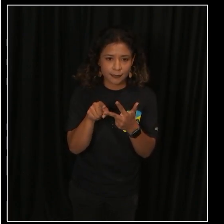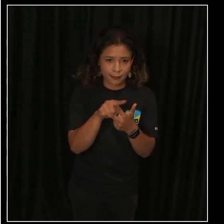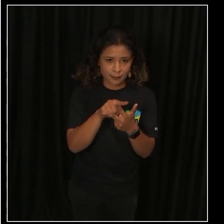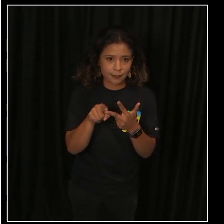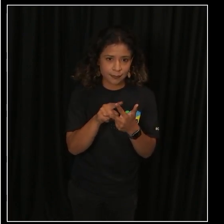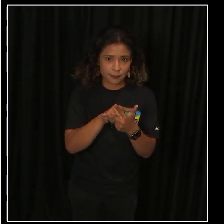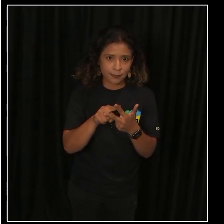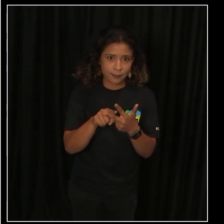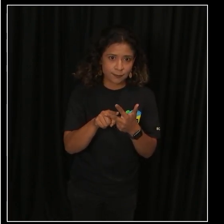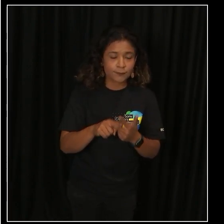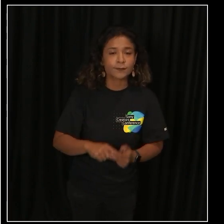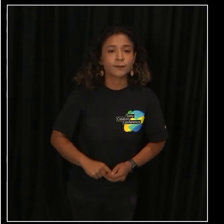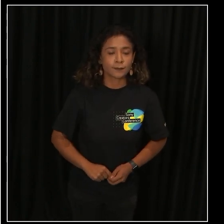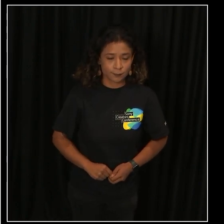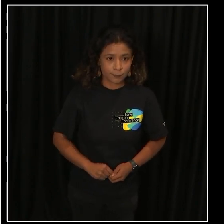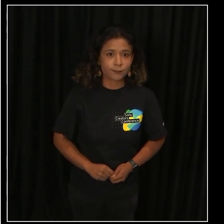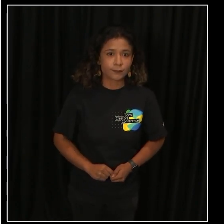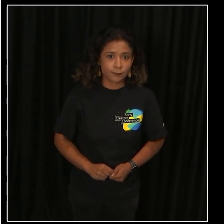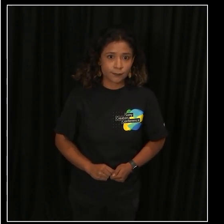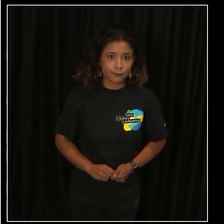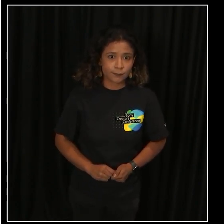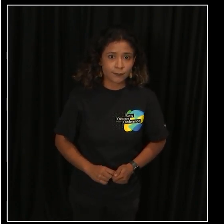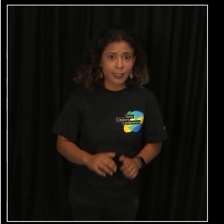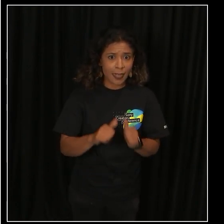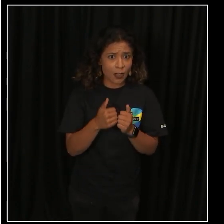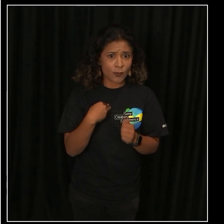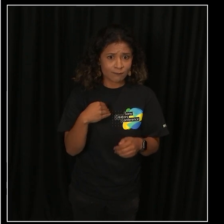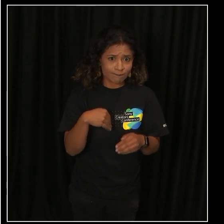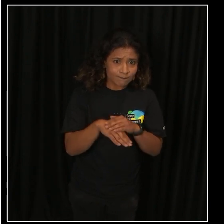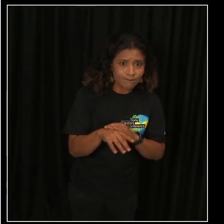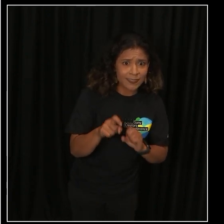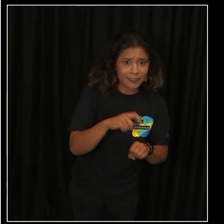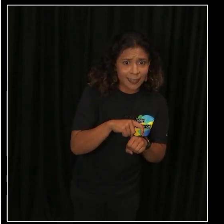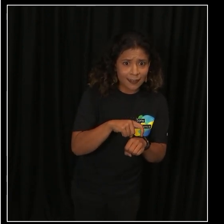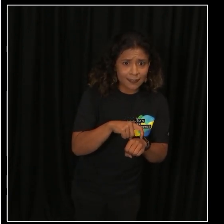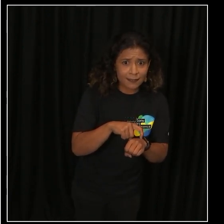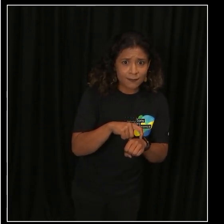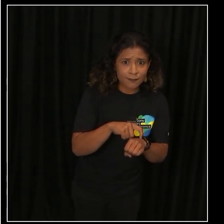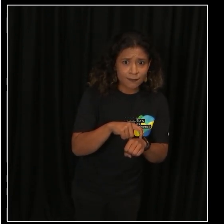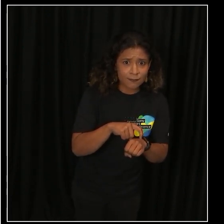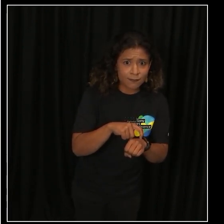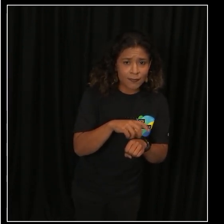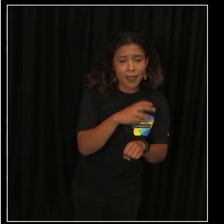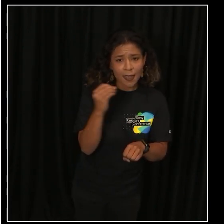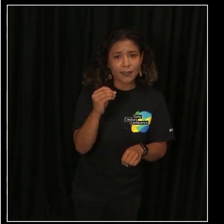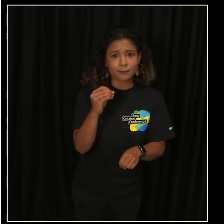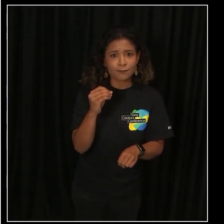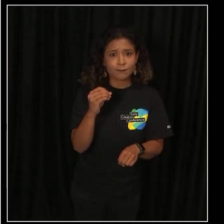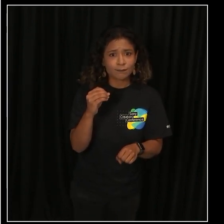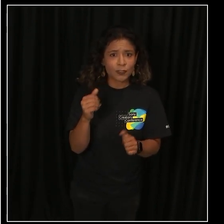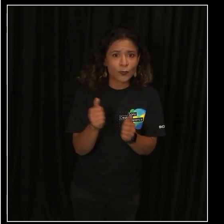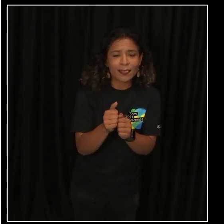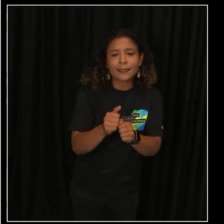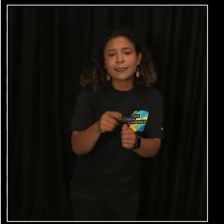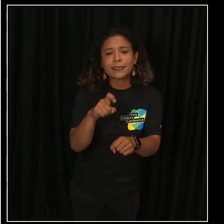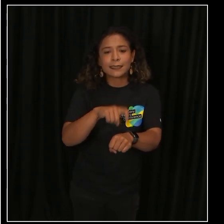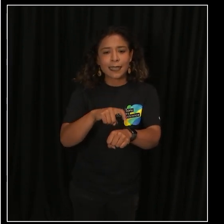PlayStation VR2 support dual real time tracing and the sky simulation for dynamic time and result transition.